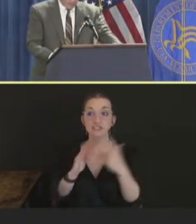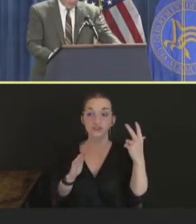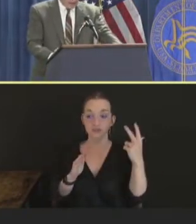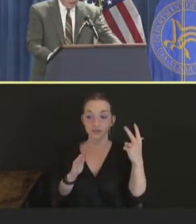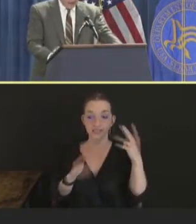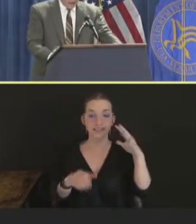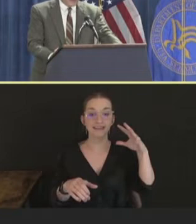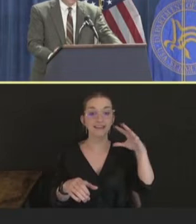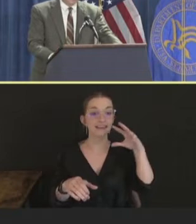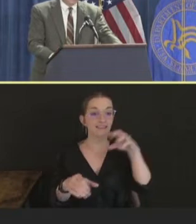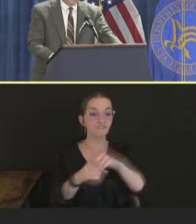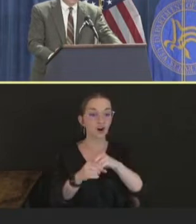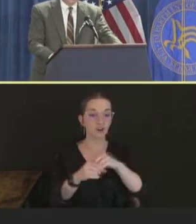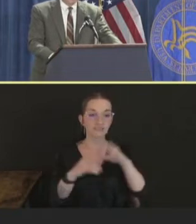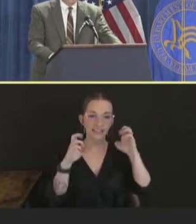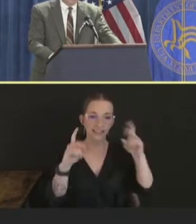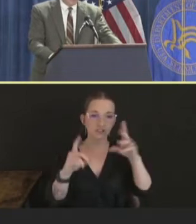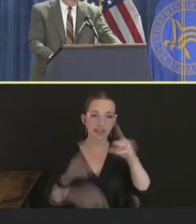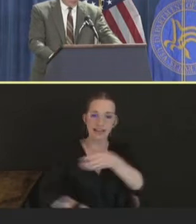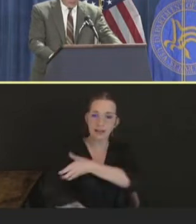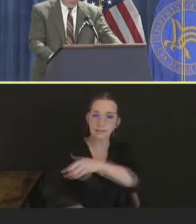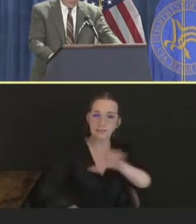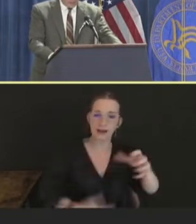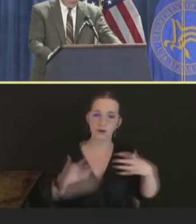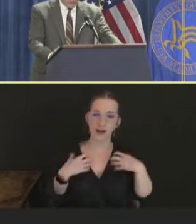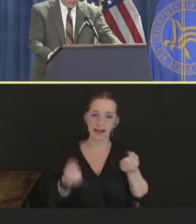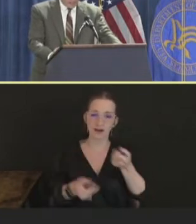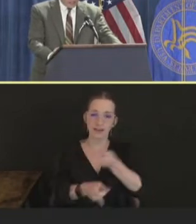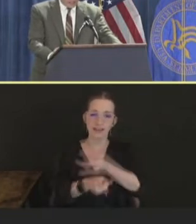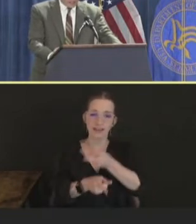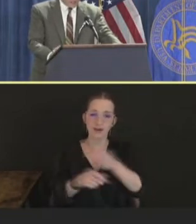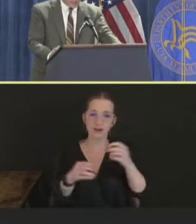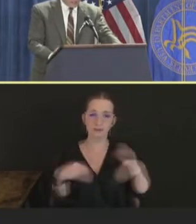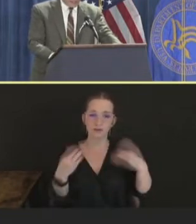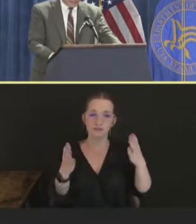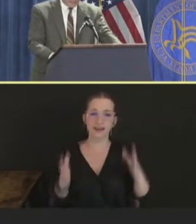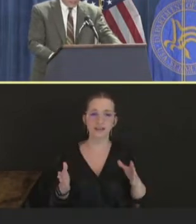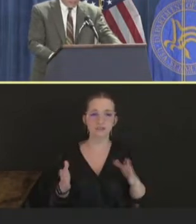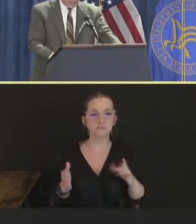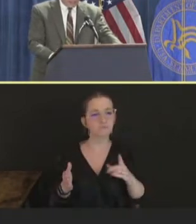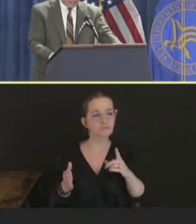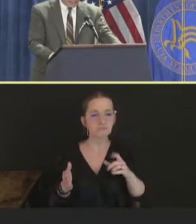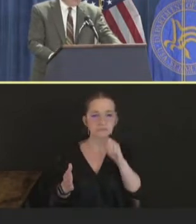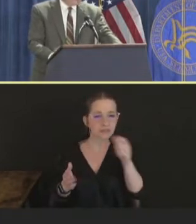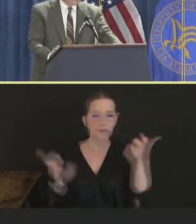There are not significant changes to this section, certainly not to the content.